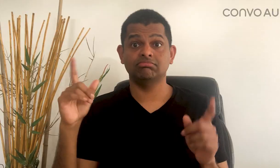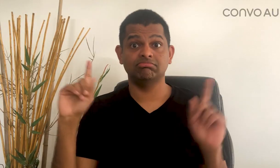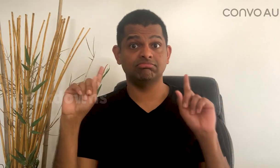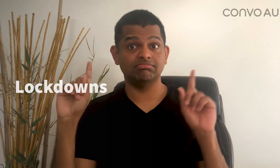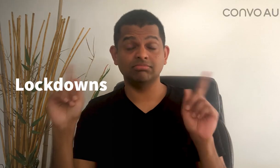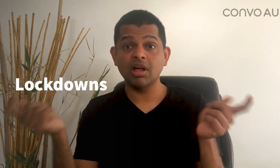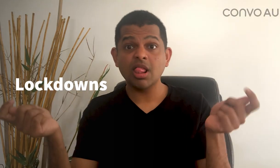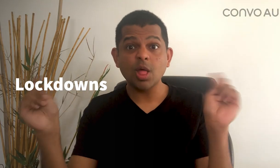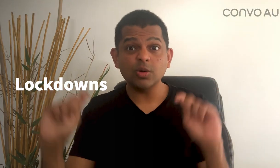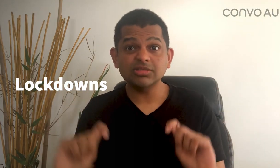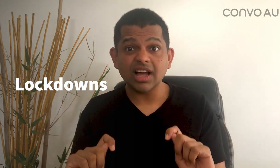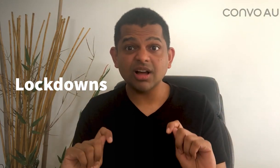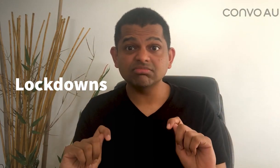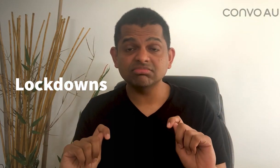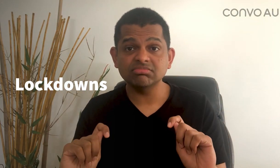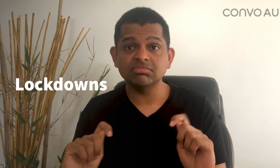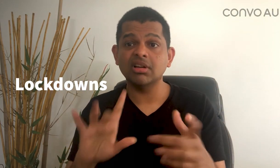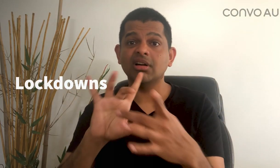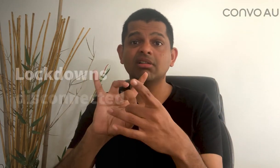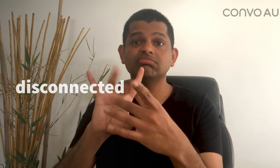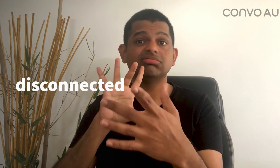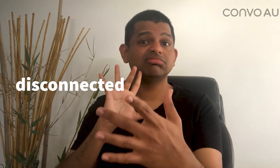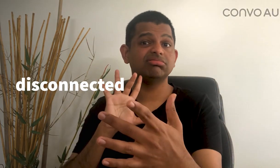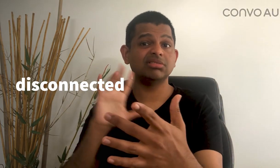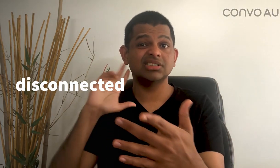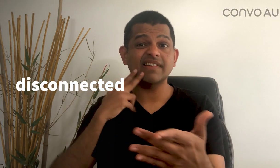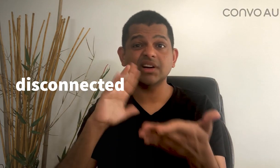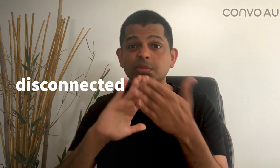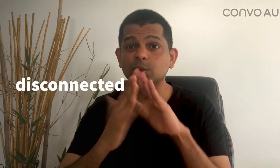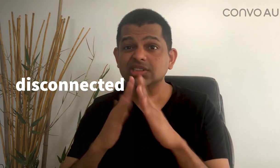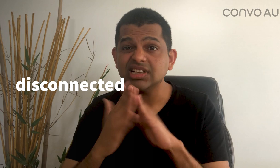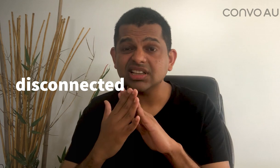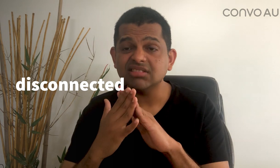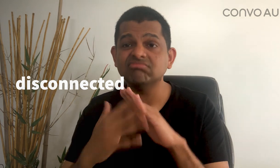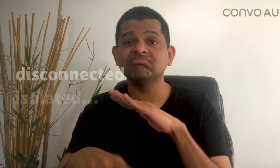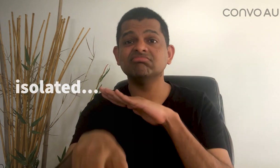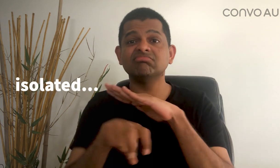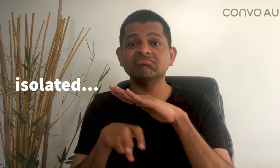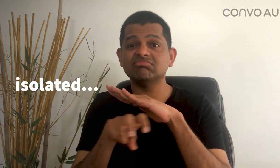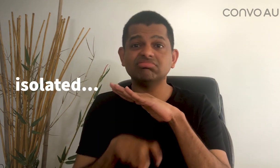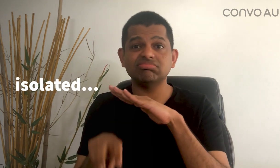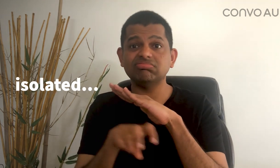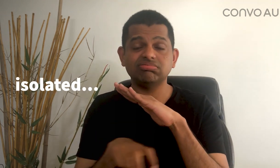Lockdowns, being disconnected and isolated from others